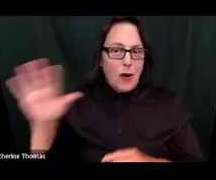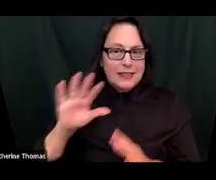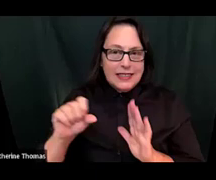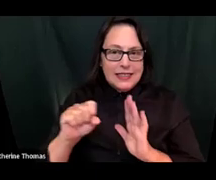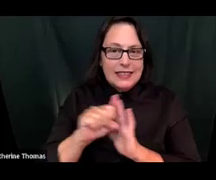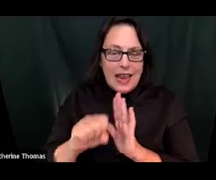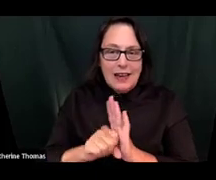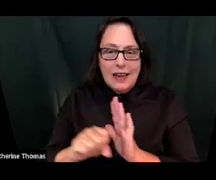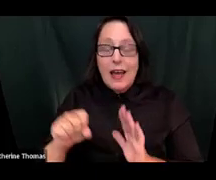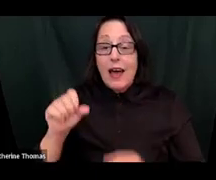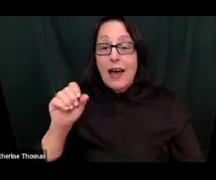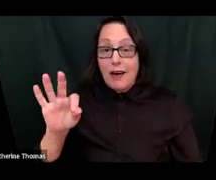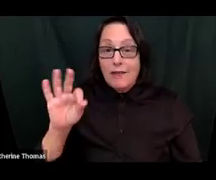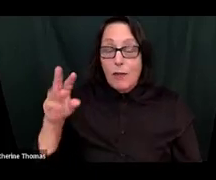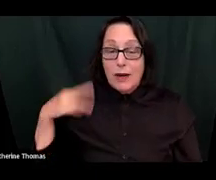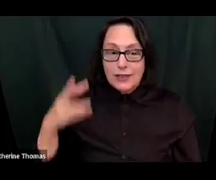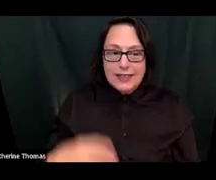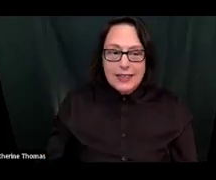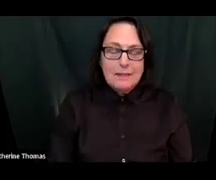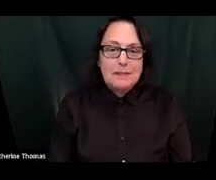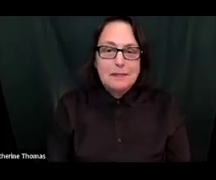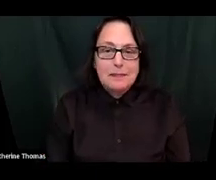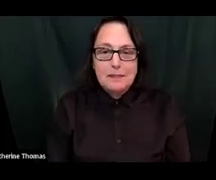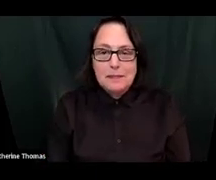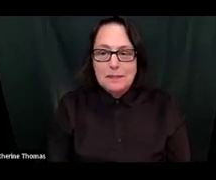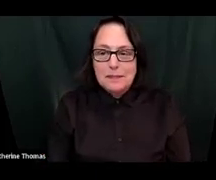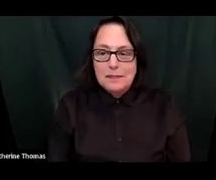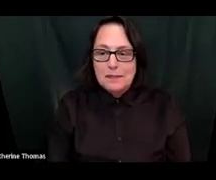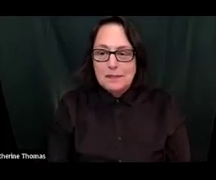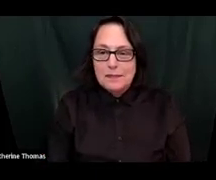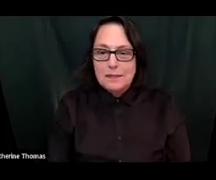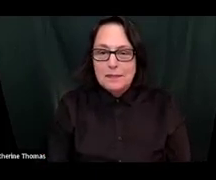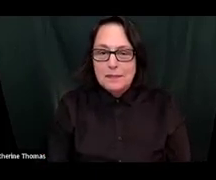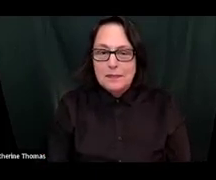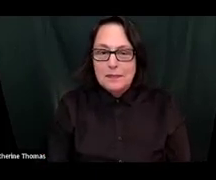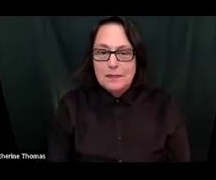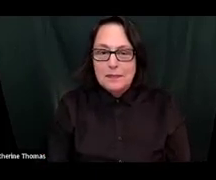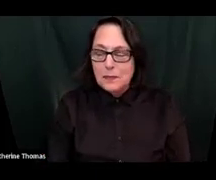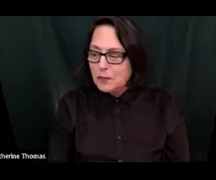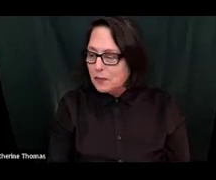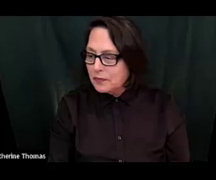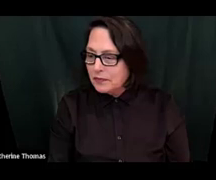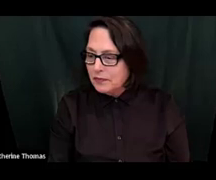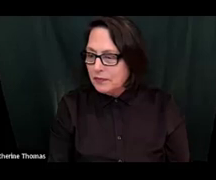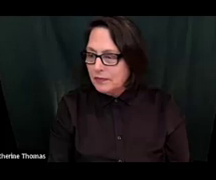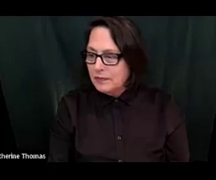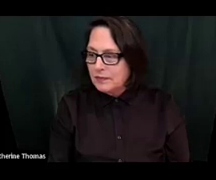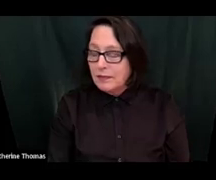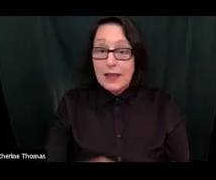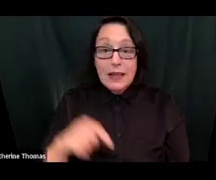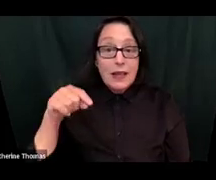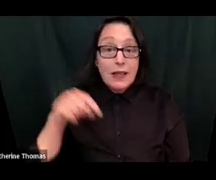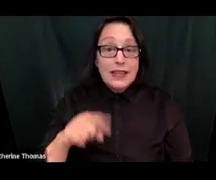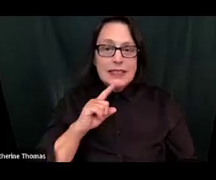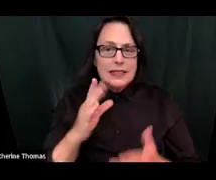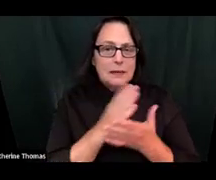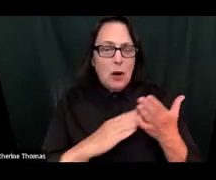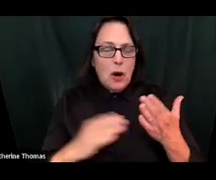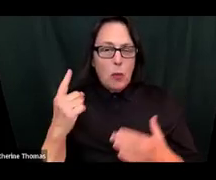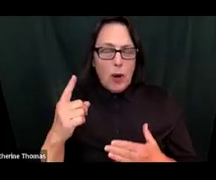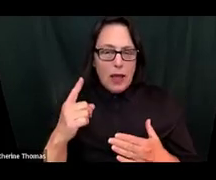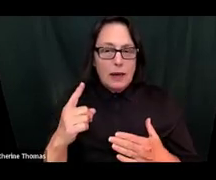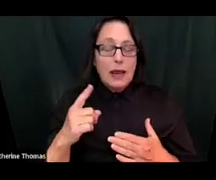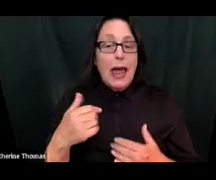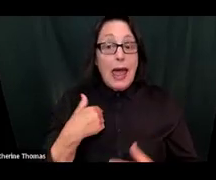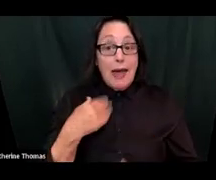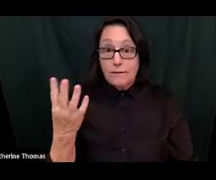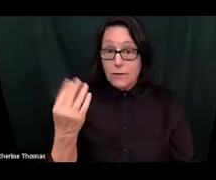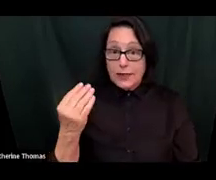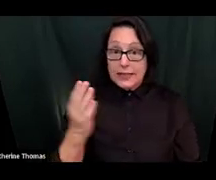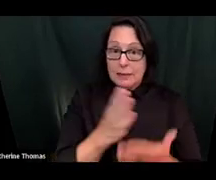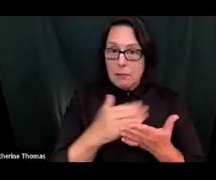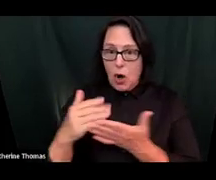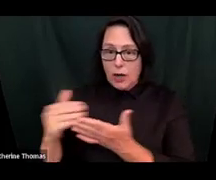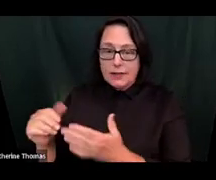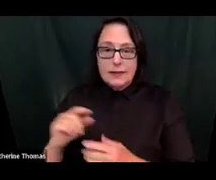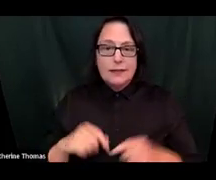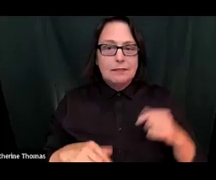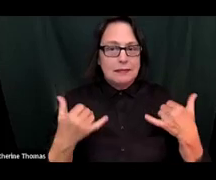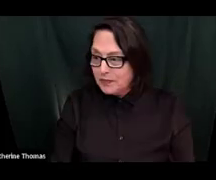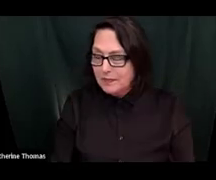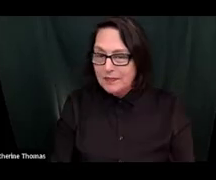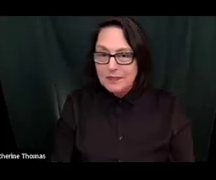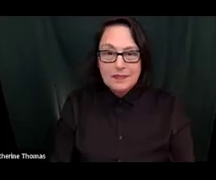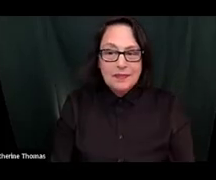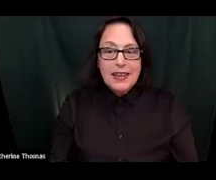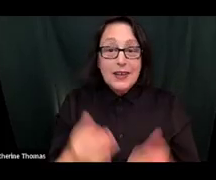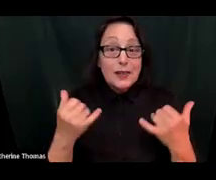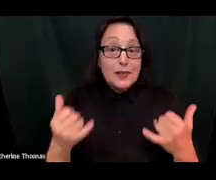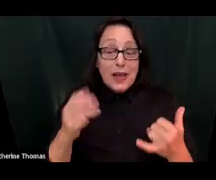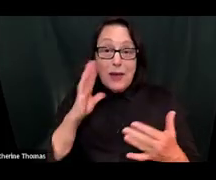Washington. So this is part one of a 14 part series. So today we're going